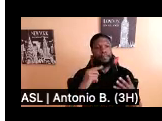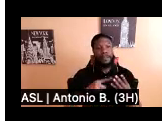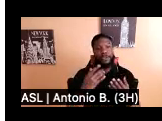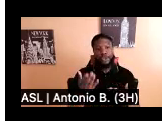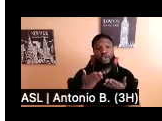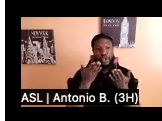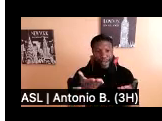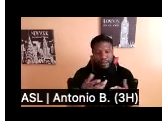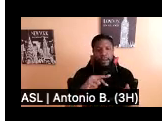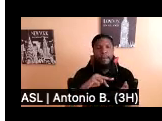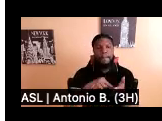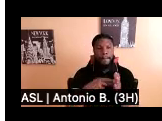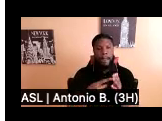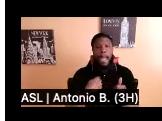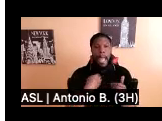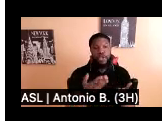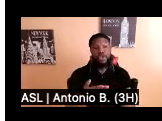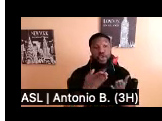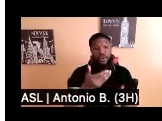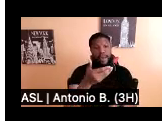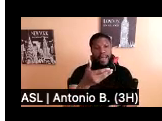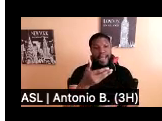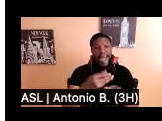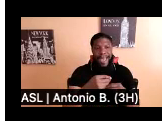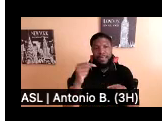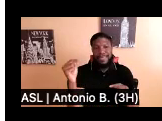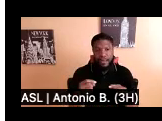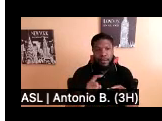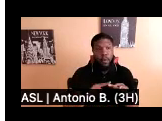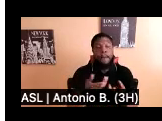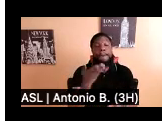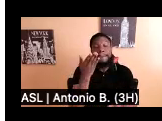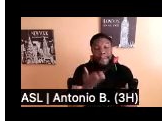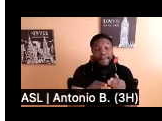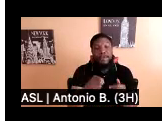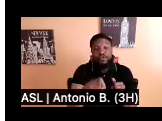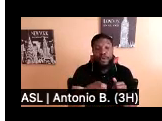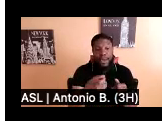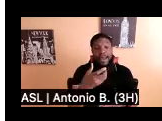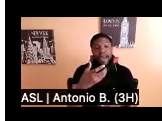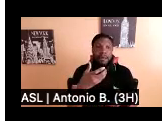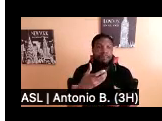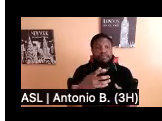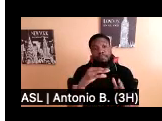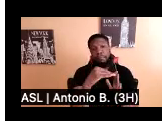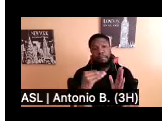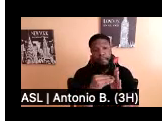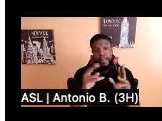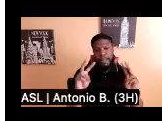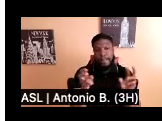in-text citations," or "You might try a topic sentence here." Some less prominent themes that